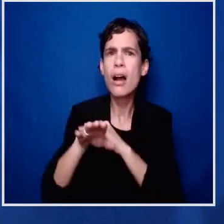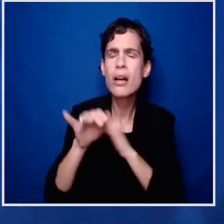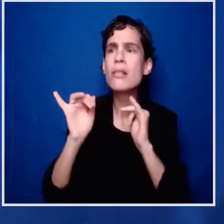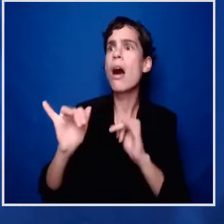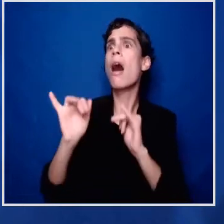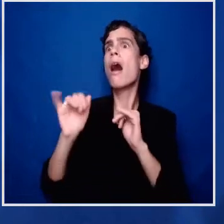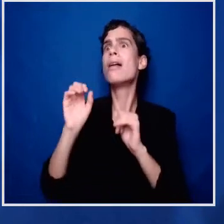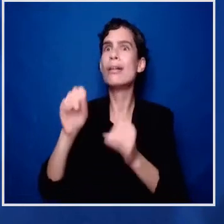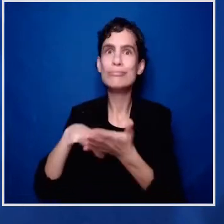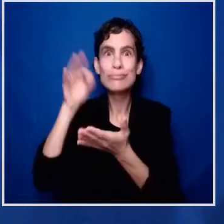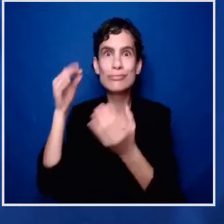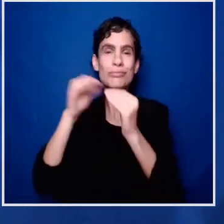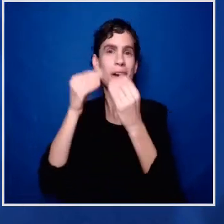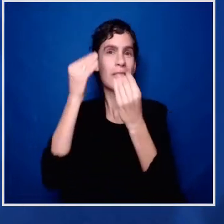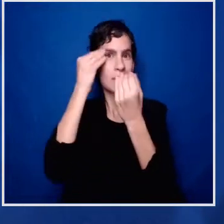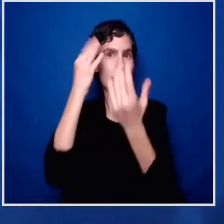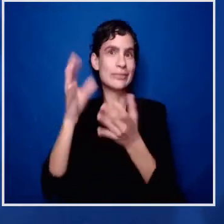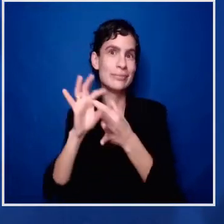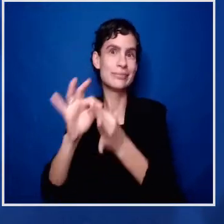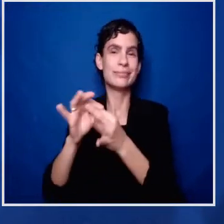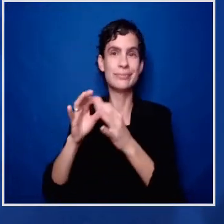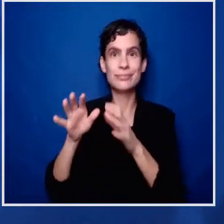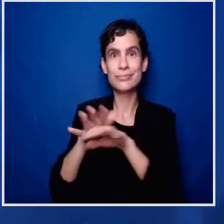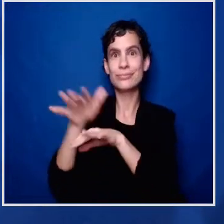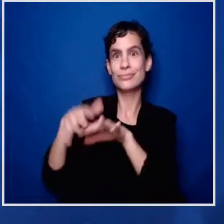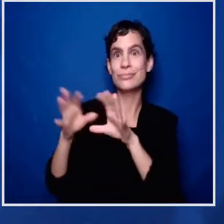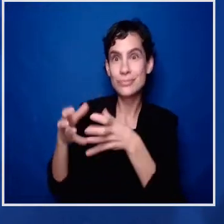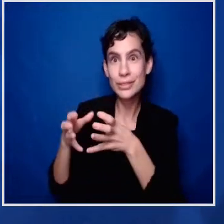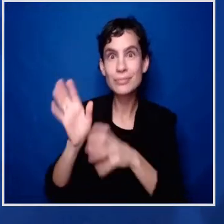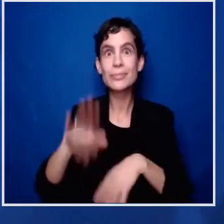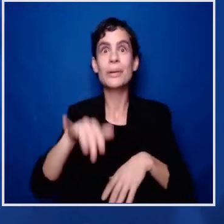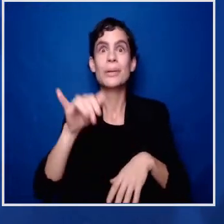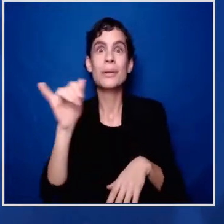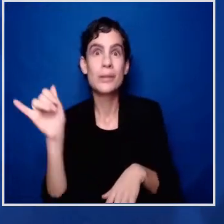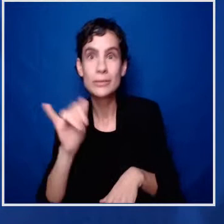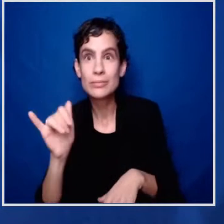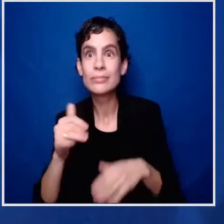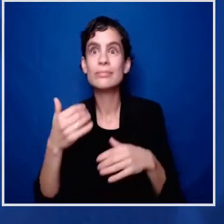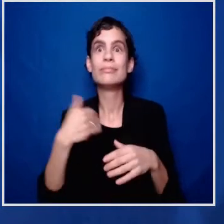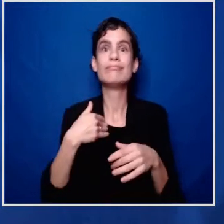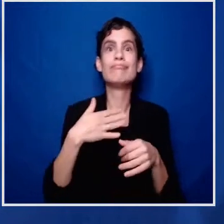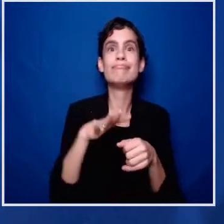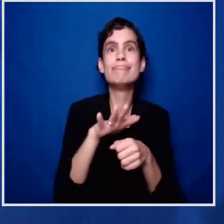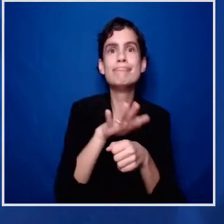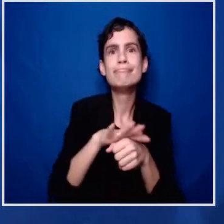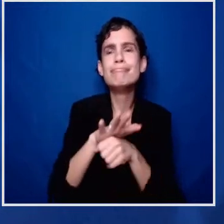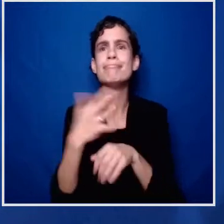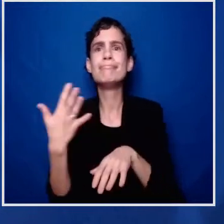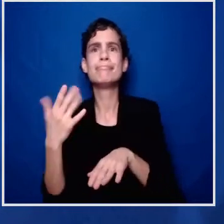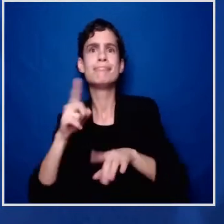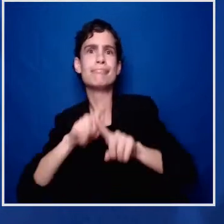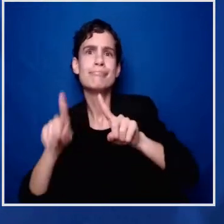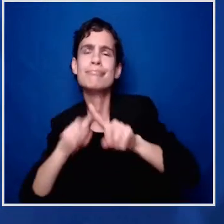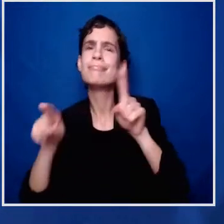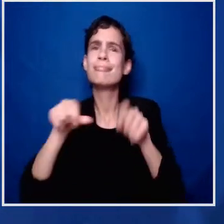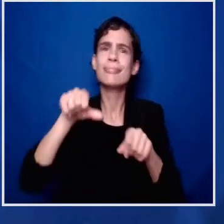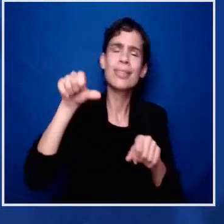FIRST LIVING HISTORY MUSEUM OF ITS KIND IN AMERICA. THE REGIONAL AIRPORT CURRENTLY